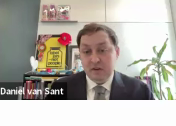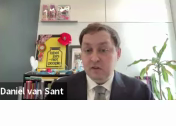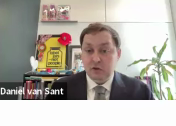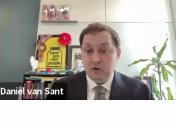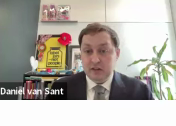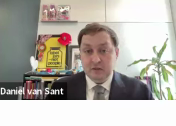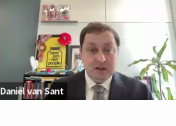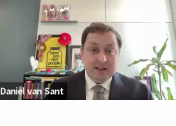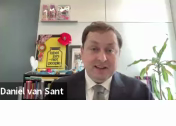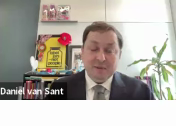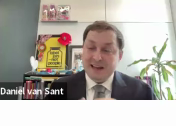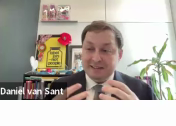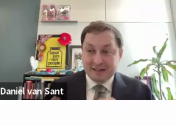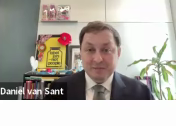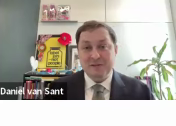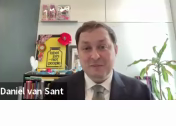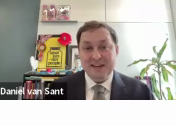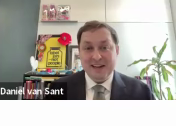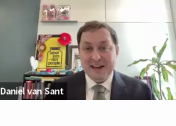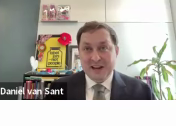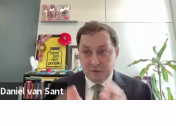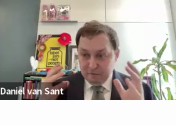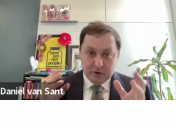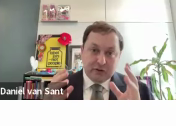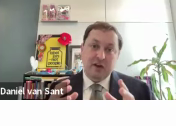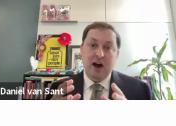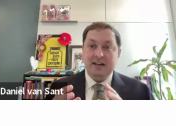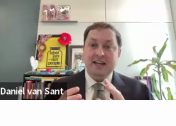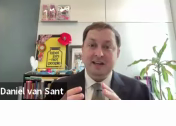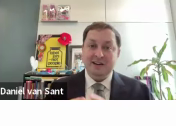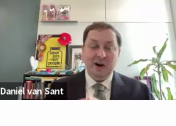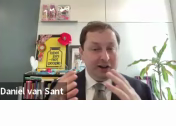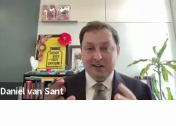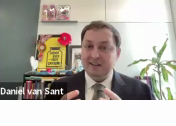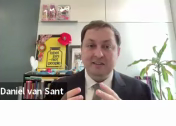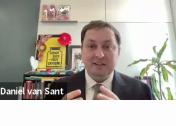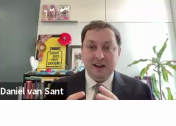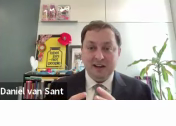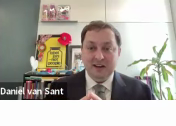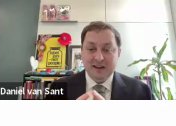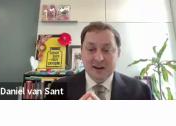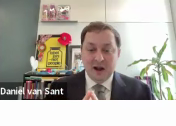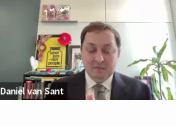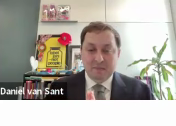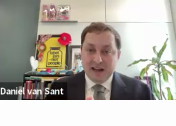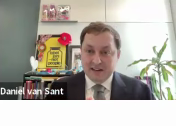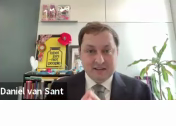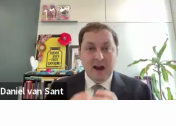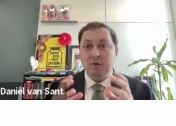with physical disabilities, but that seems to be the first thought in architects and design minds is